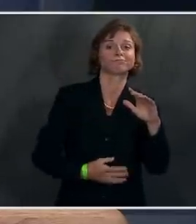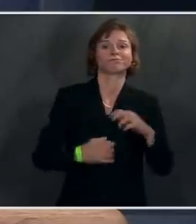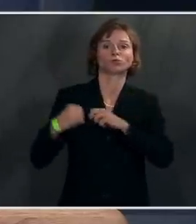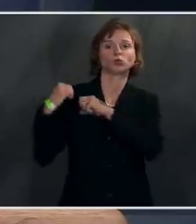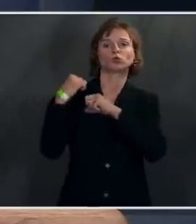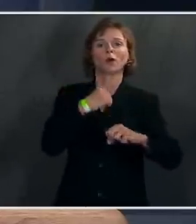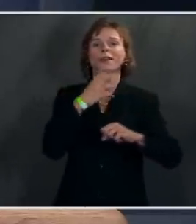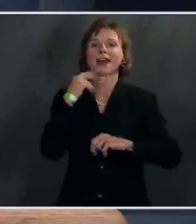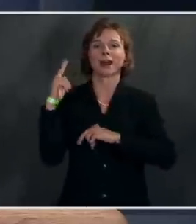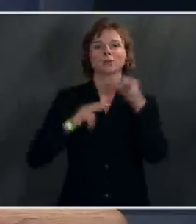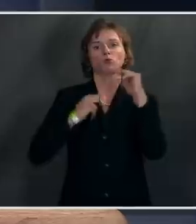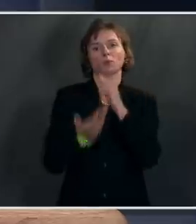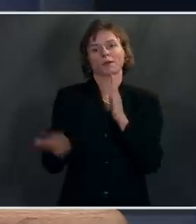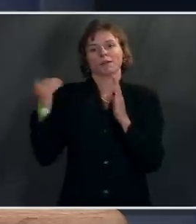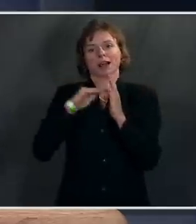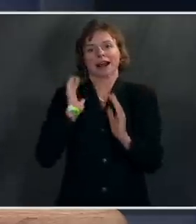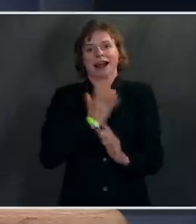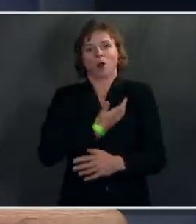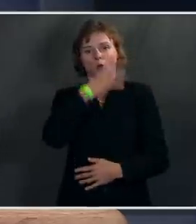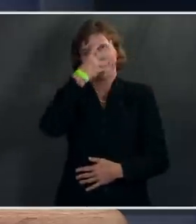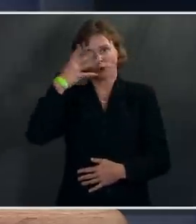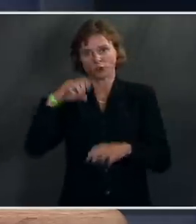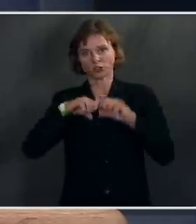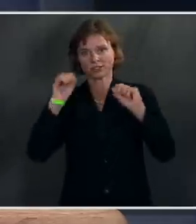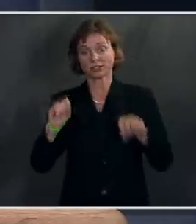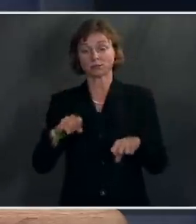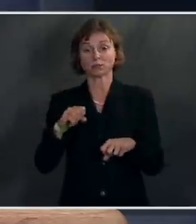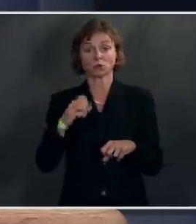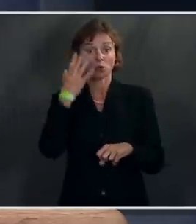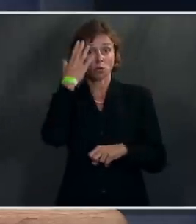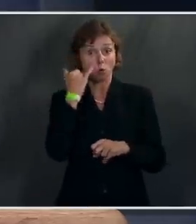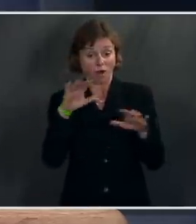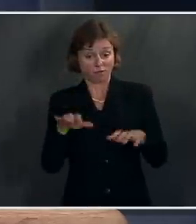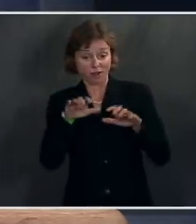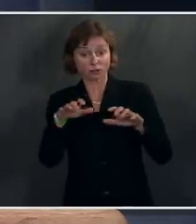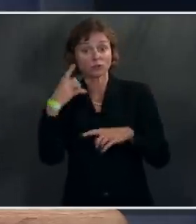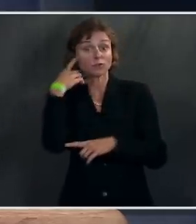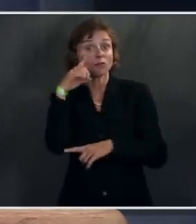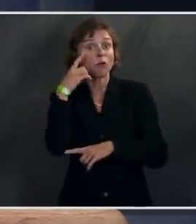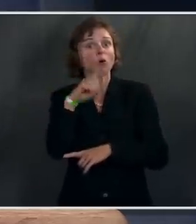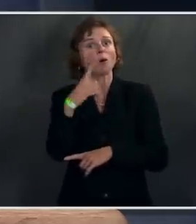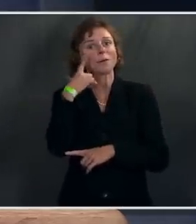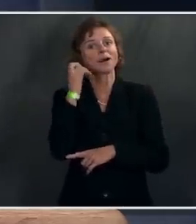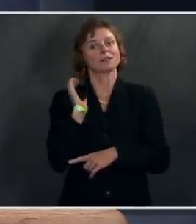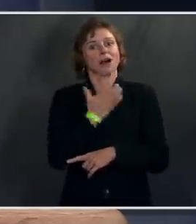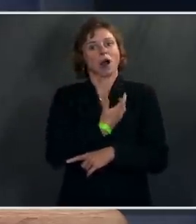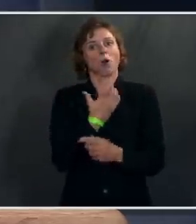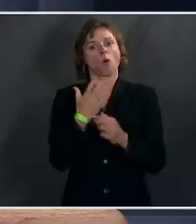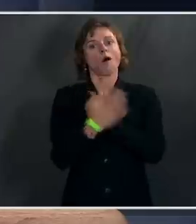These actions are centered on the basic premise that our country is safer, stronger and more prosperous